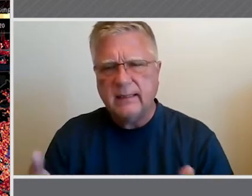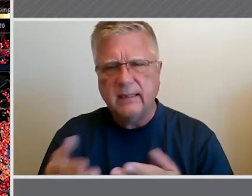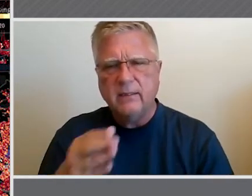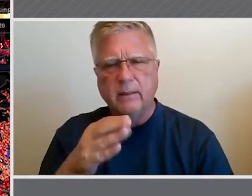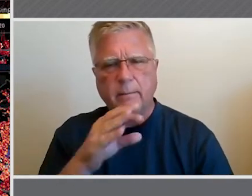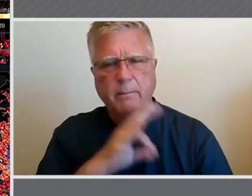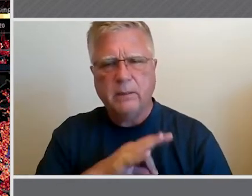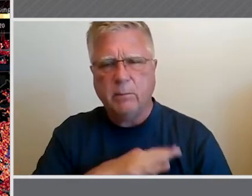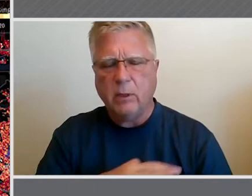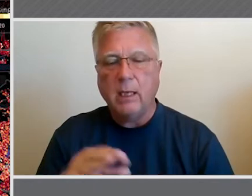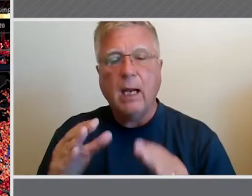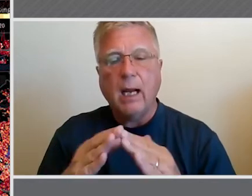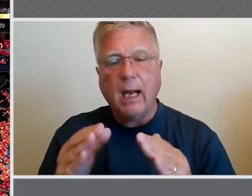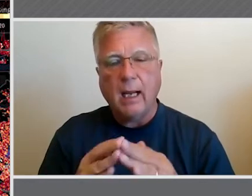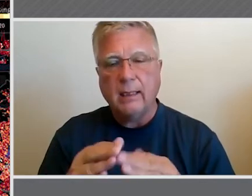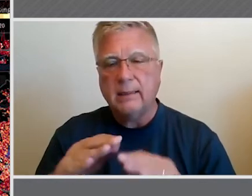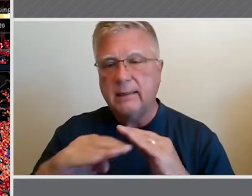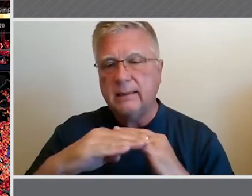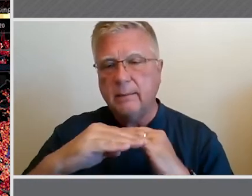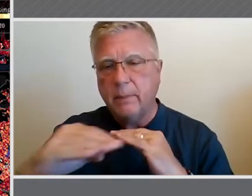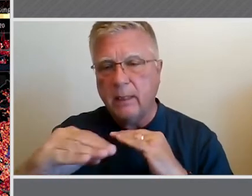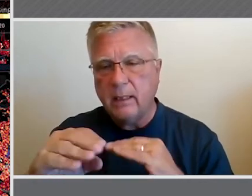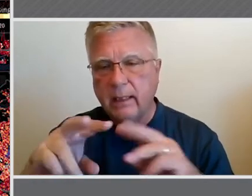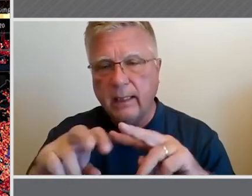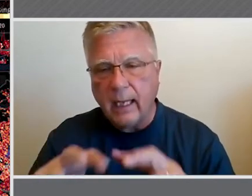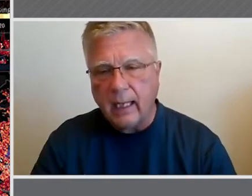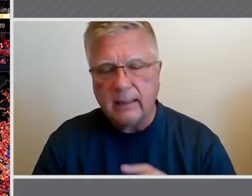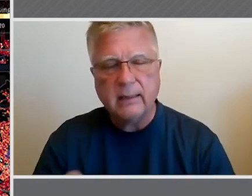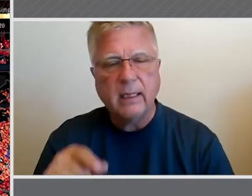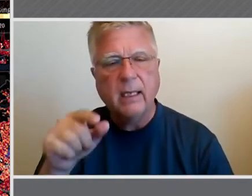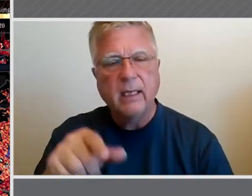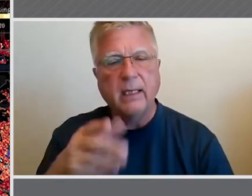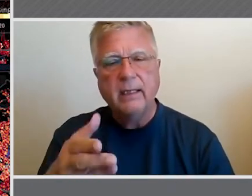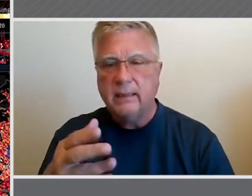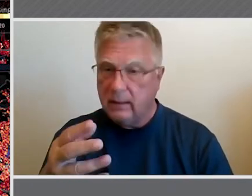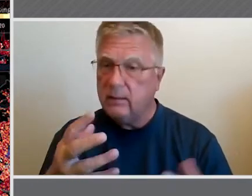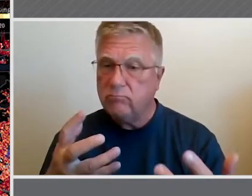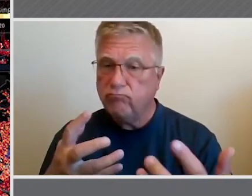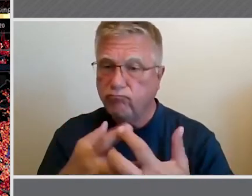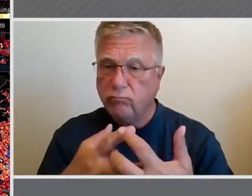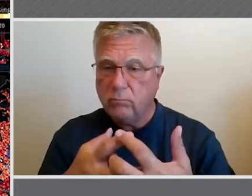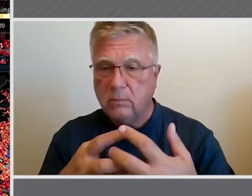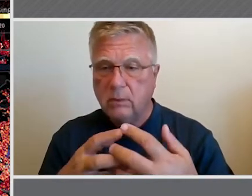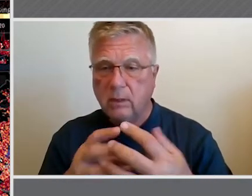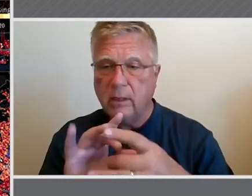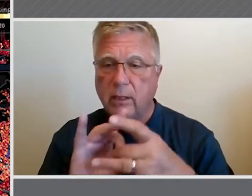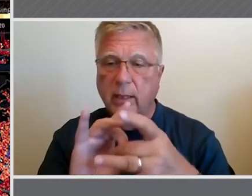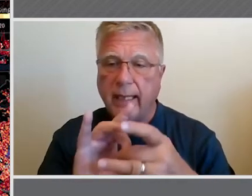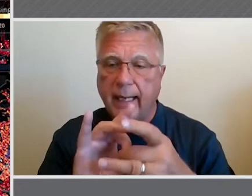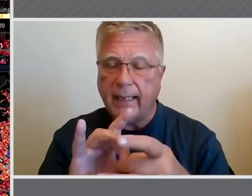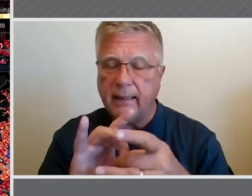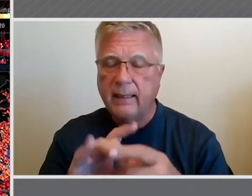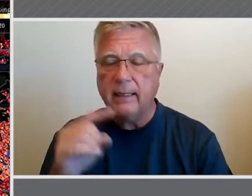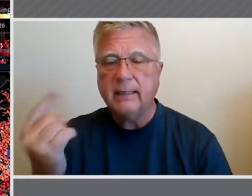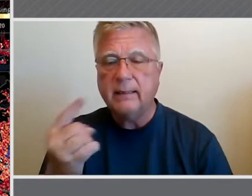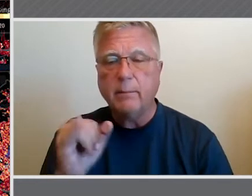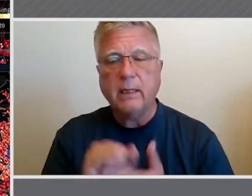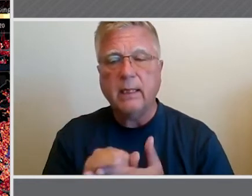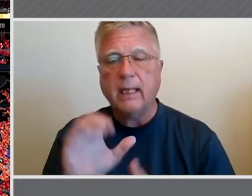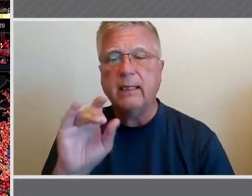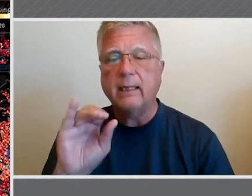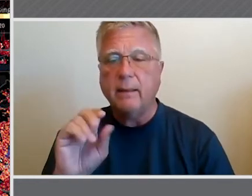analysis so these two final things are connected and is something that the Commission was a